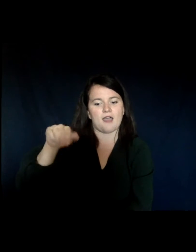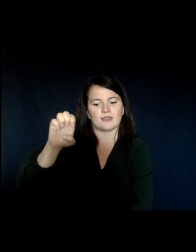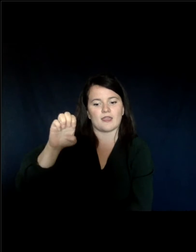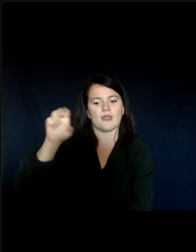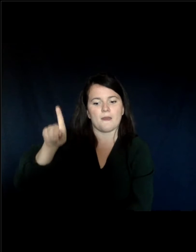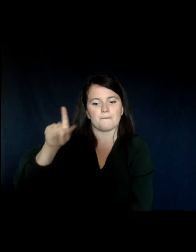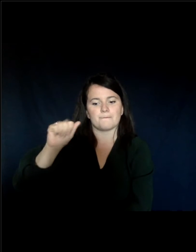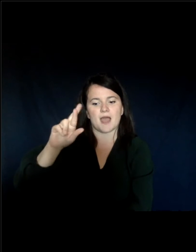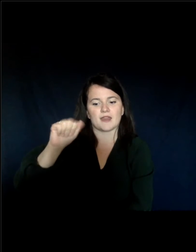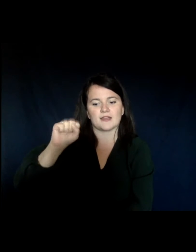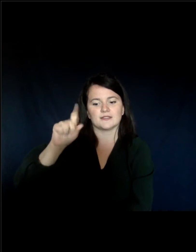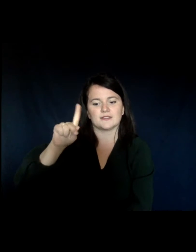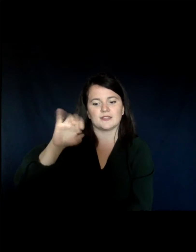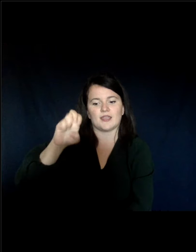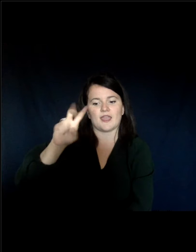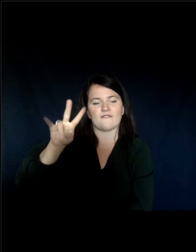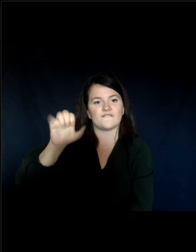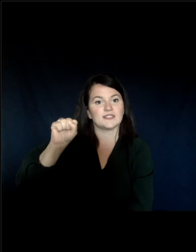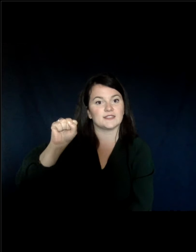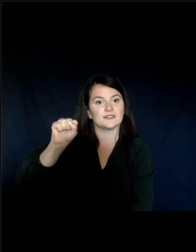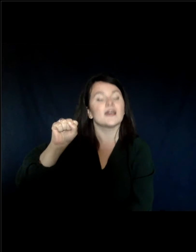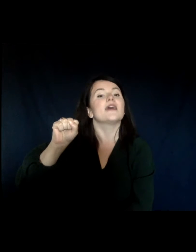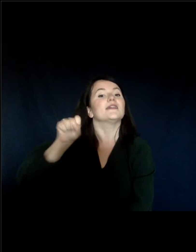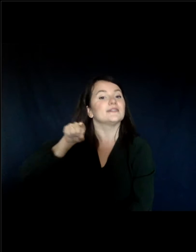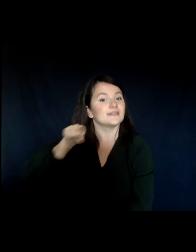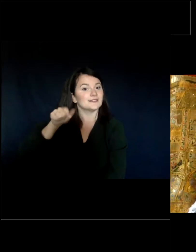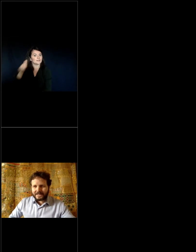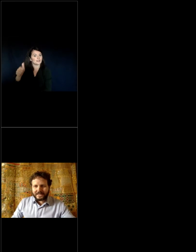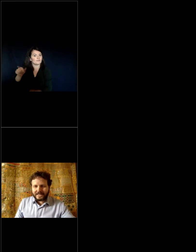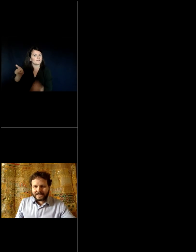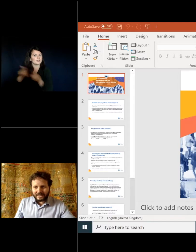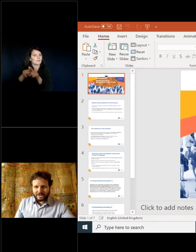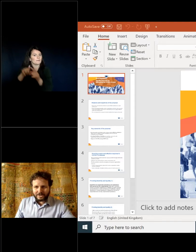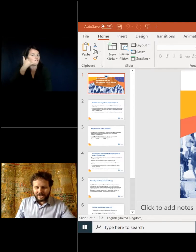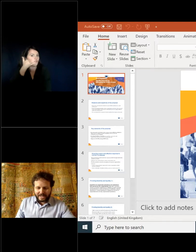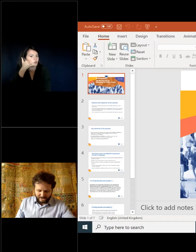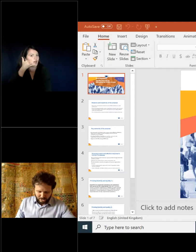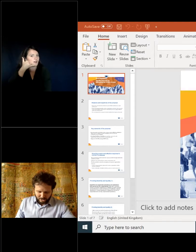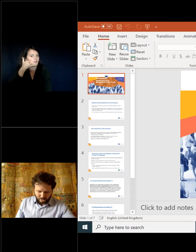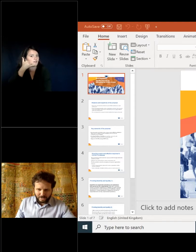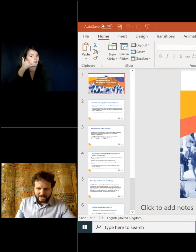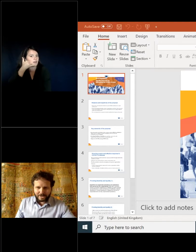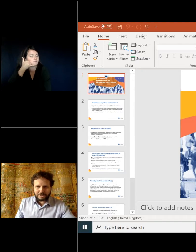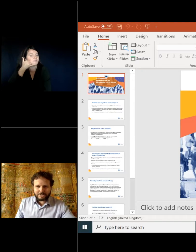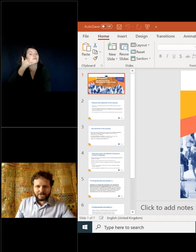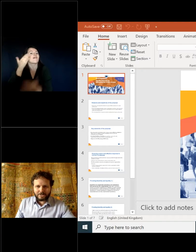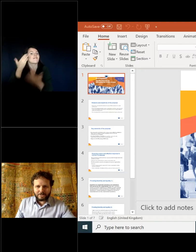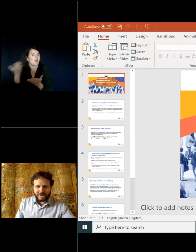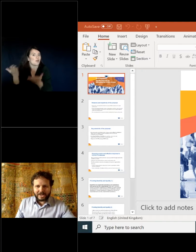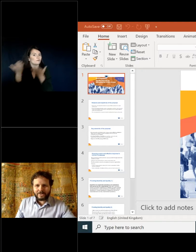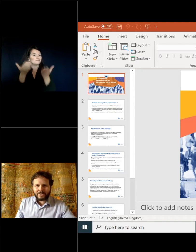So, Marie-Anne, you are a little bit far but in a second I guess you'll get closer to your mic.